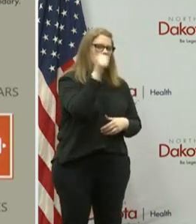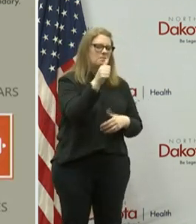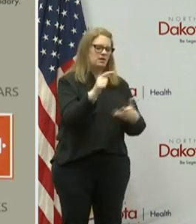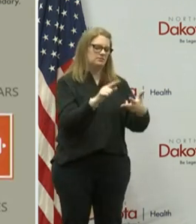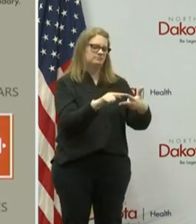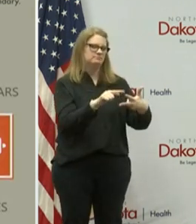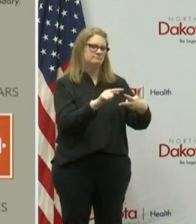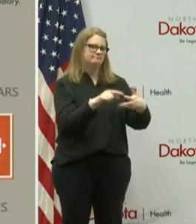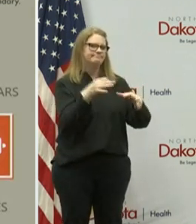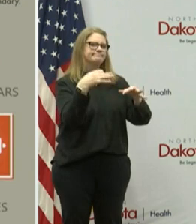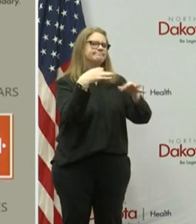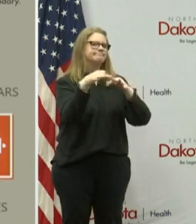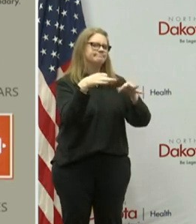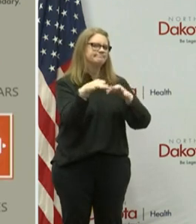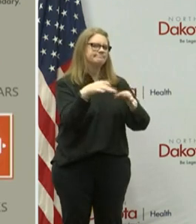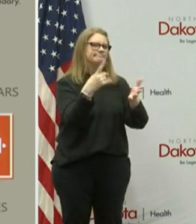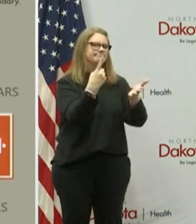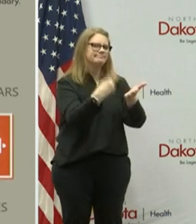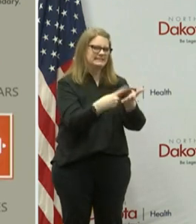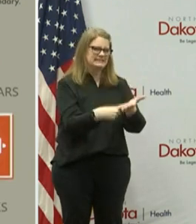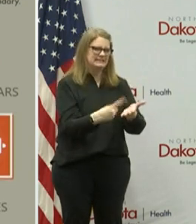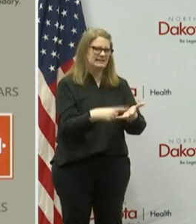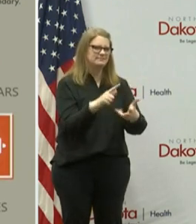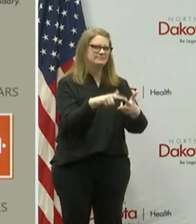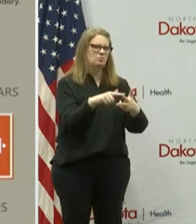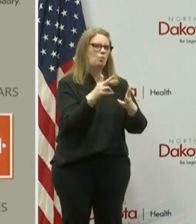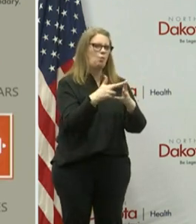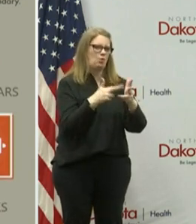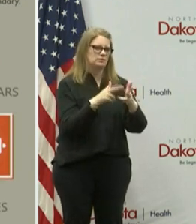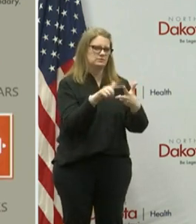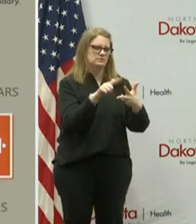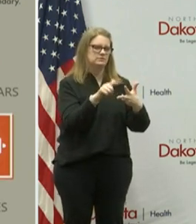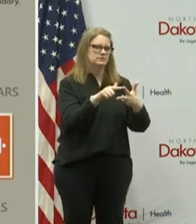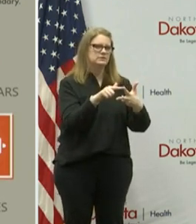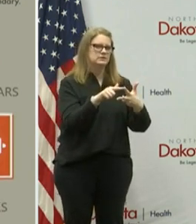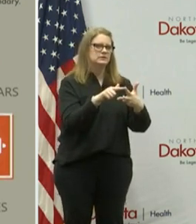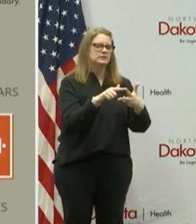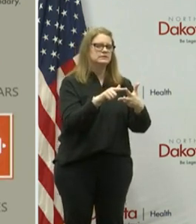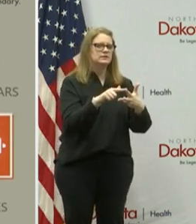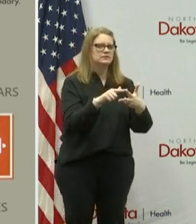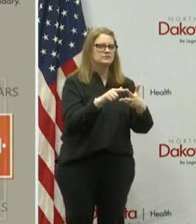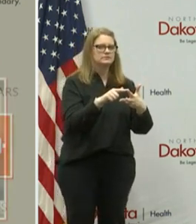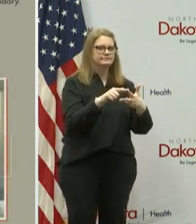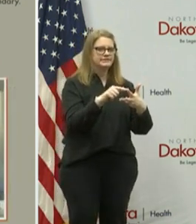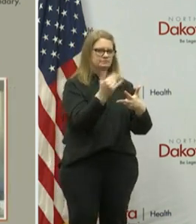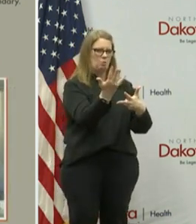THESE, AND WE'RE GOING TO HAVE MOST OF TOMORROW DEDICATED TO